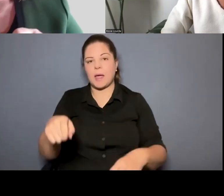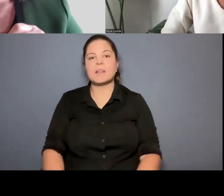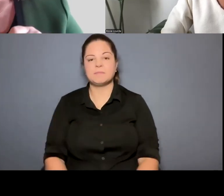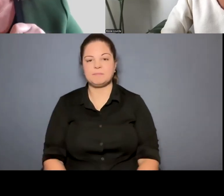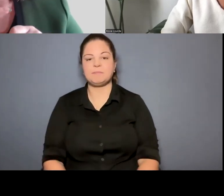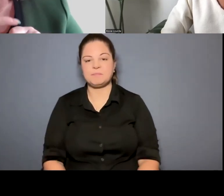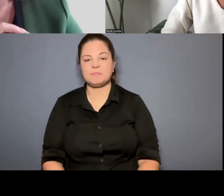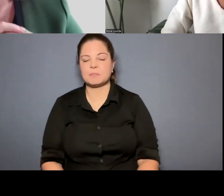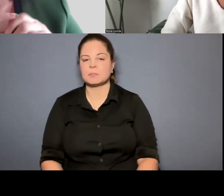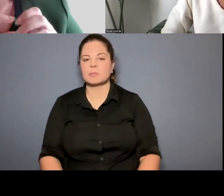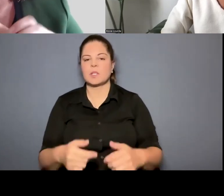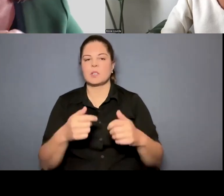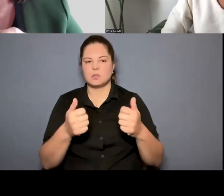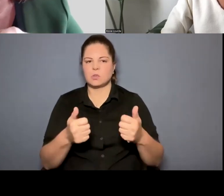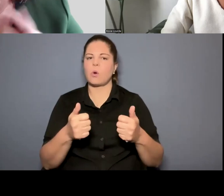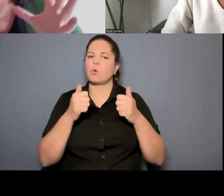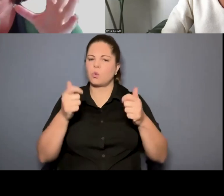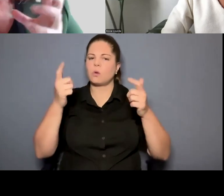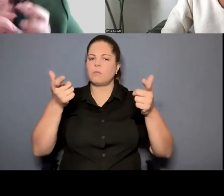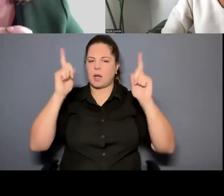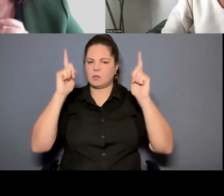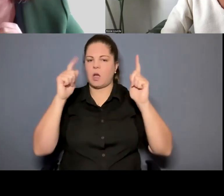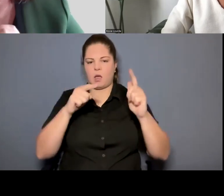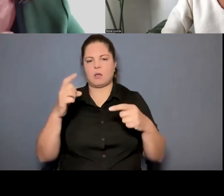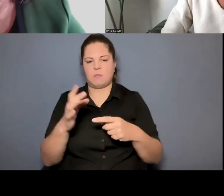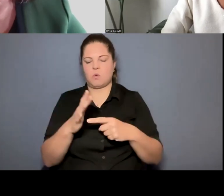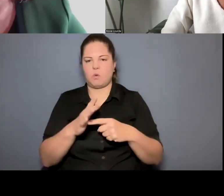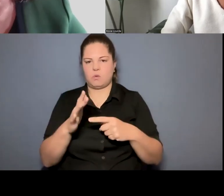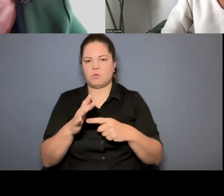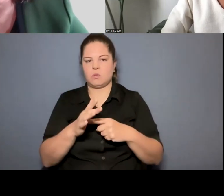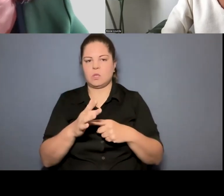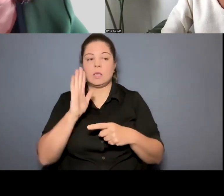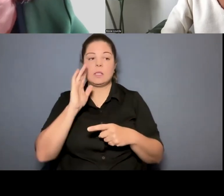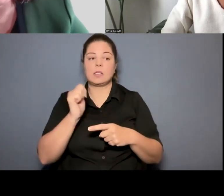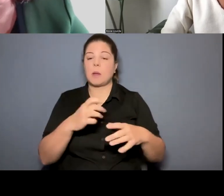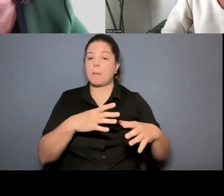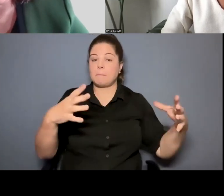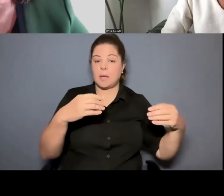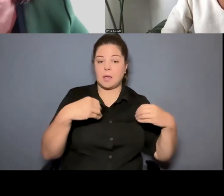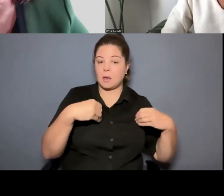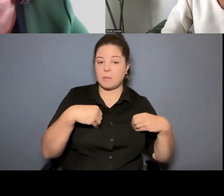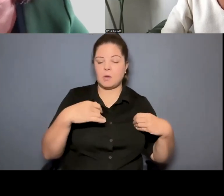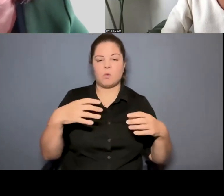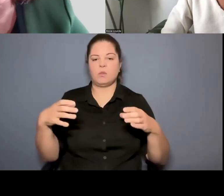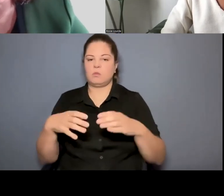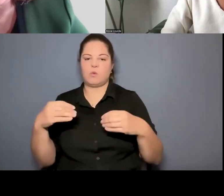about that one up manager. So, whether in a big or small company, what the one up manager does,